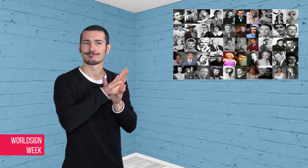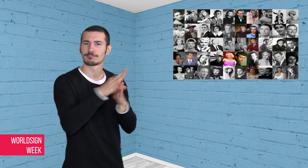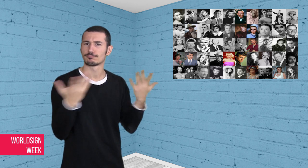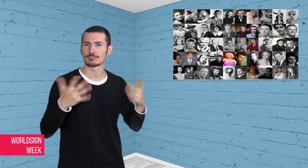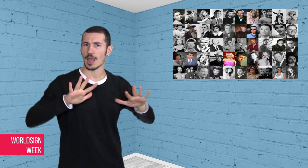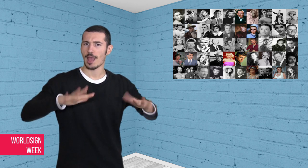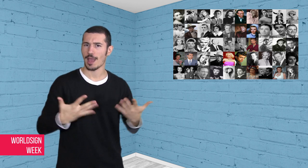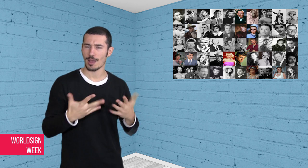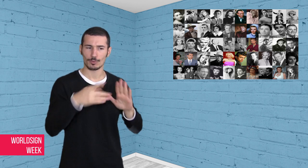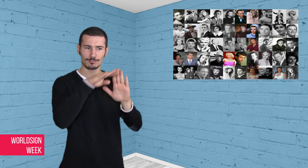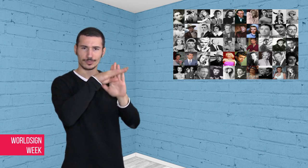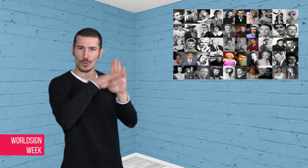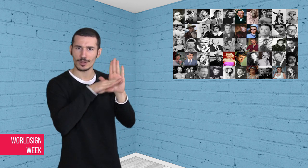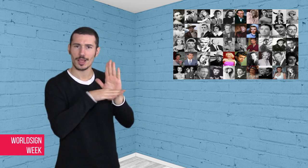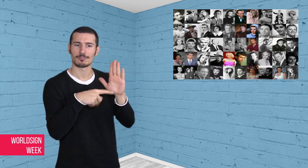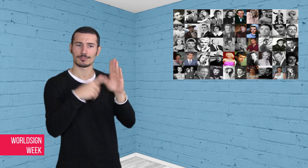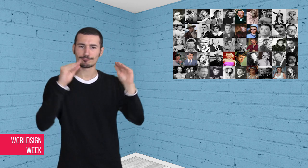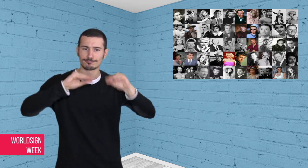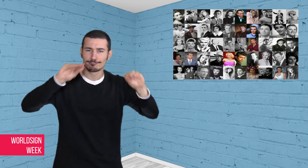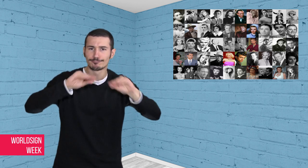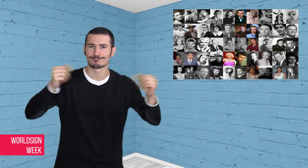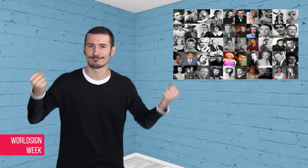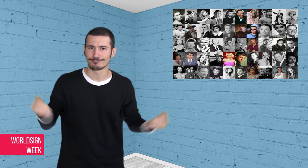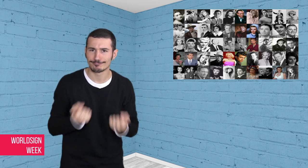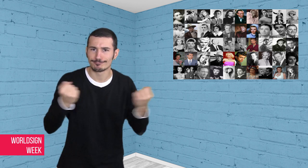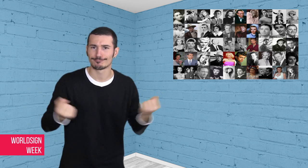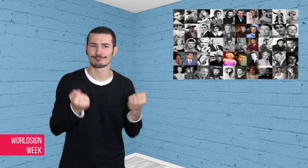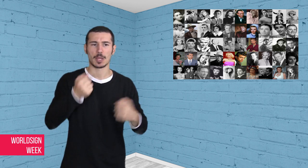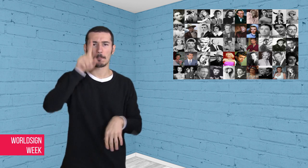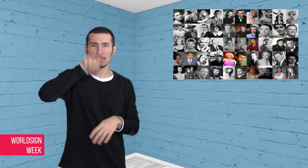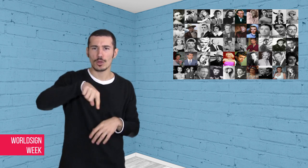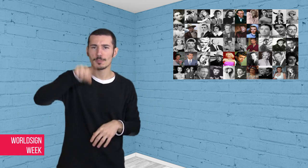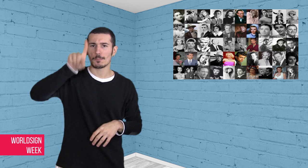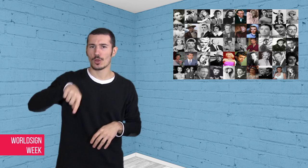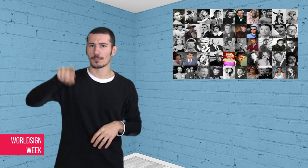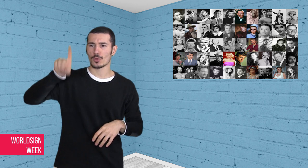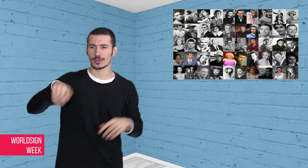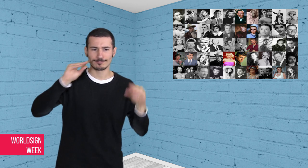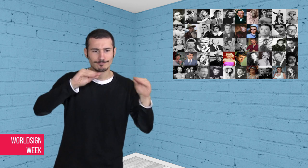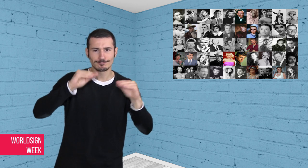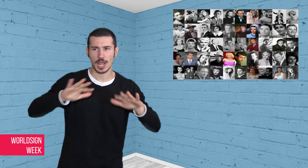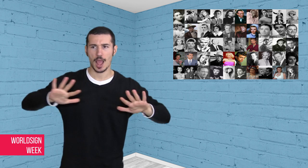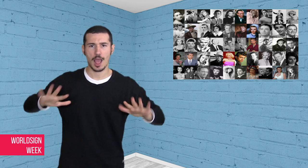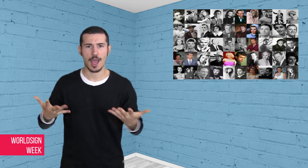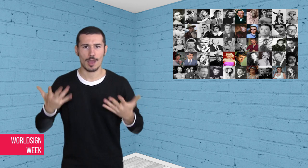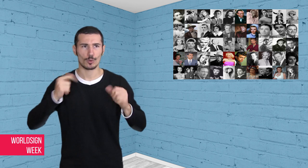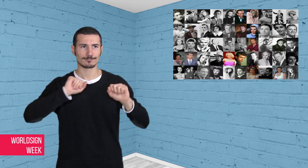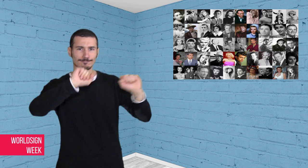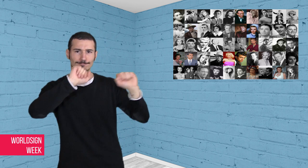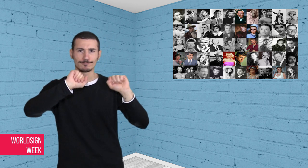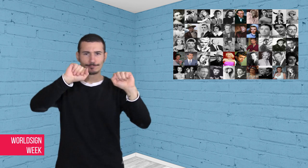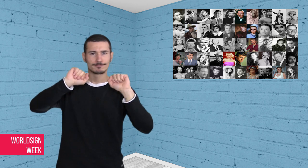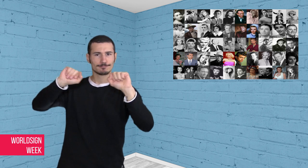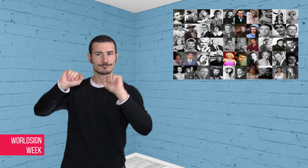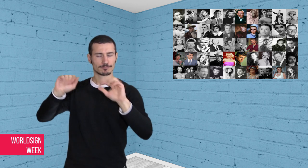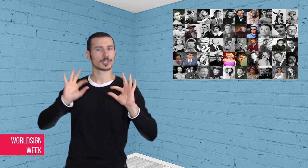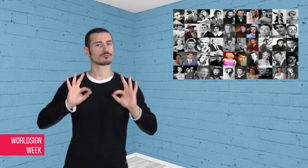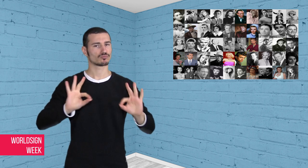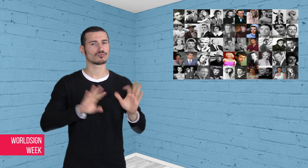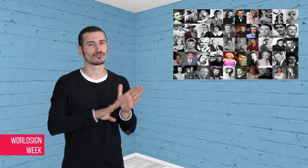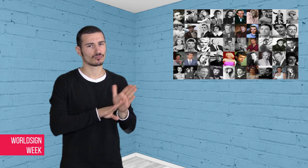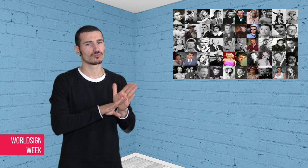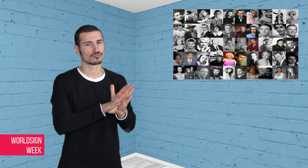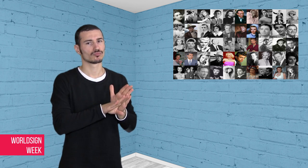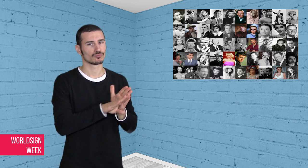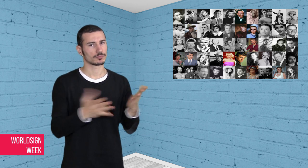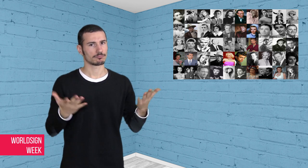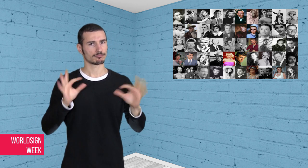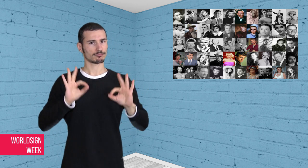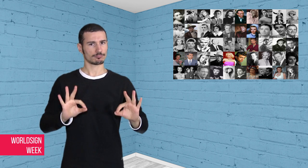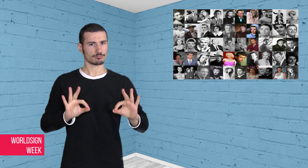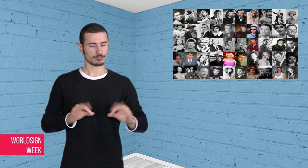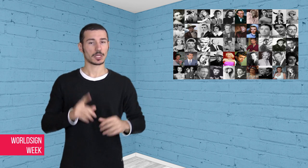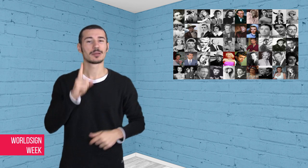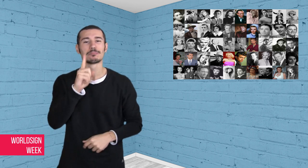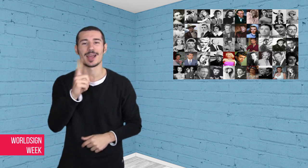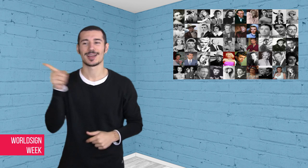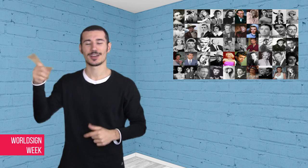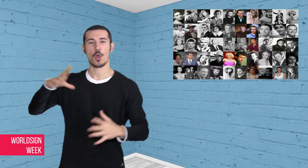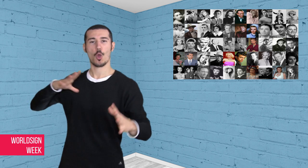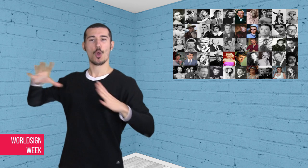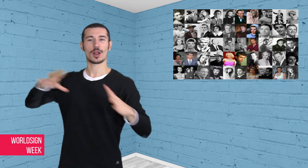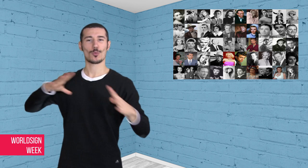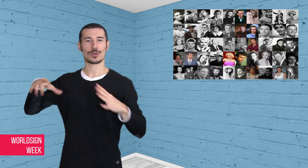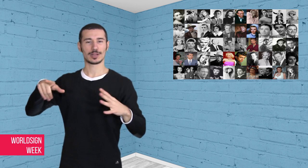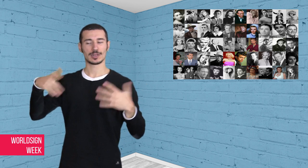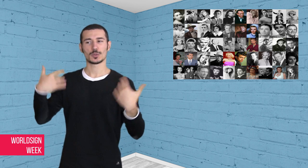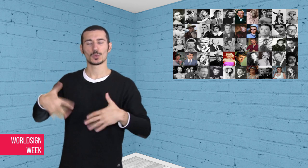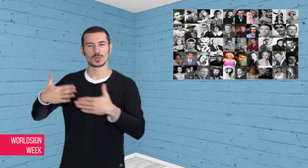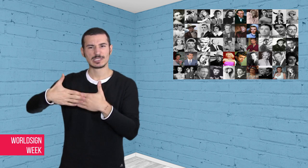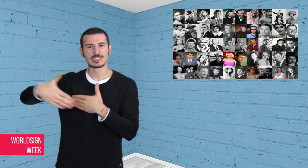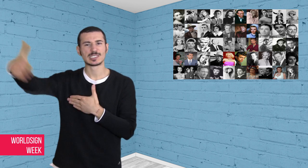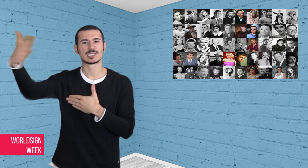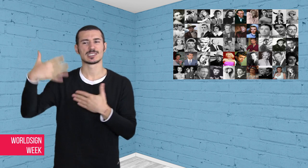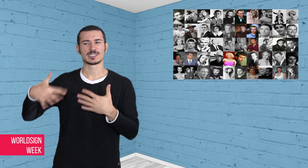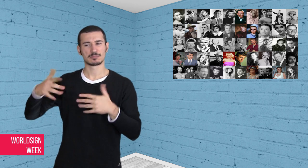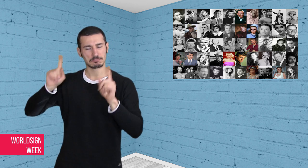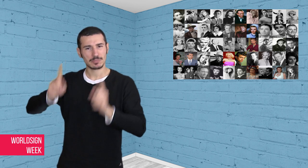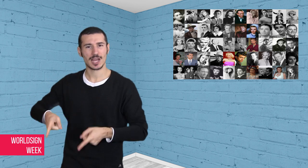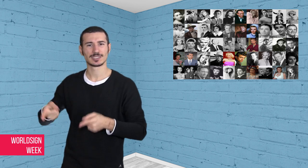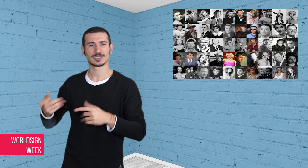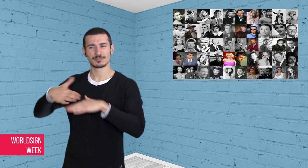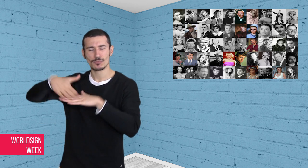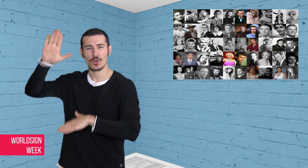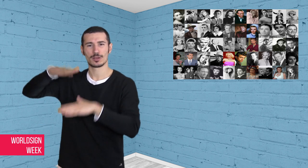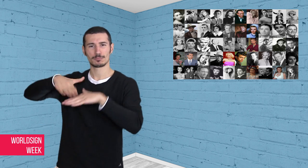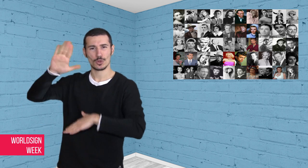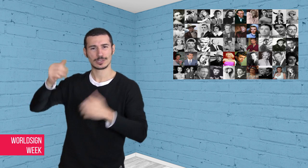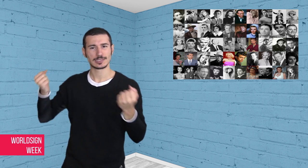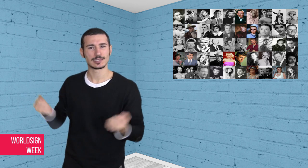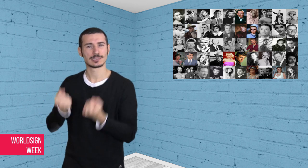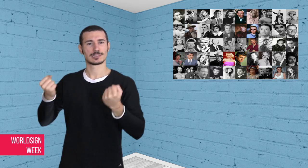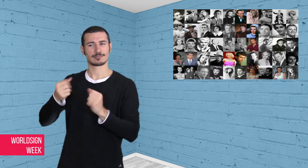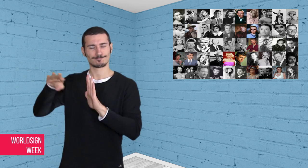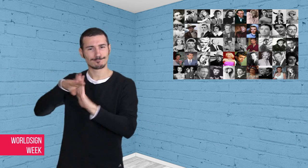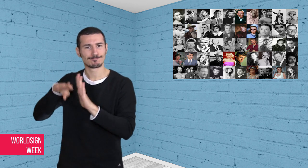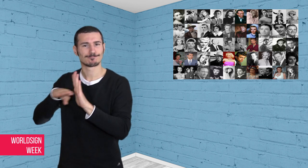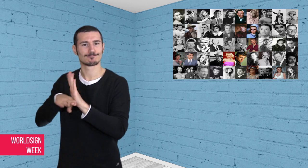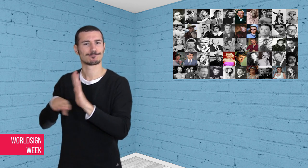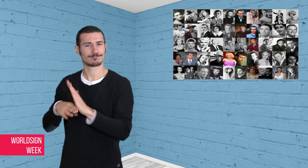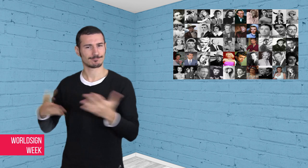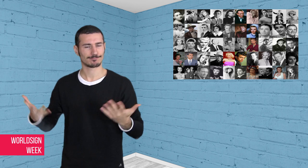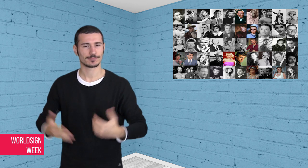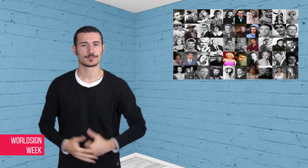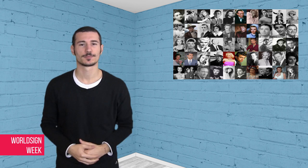has a long way to go.